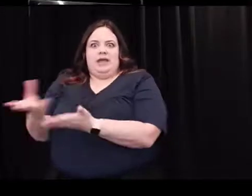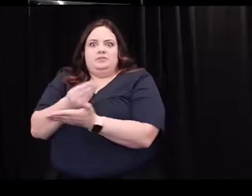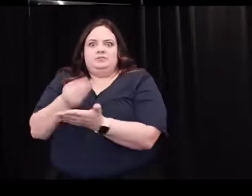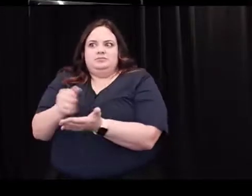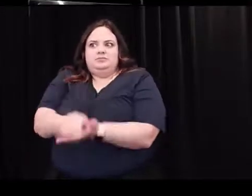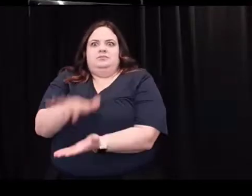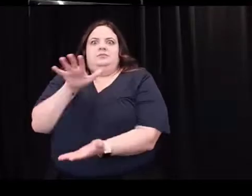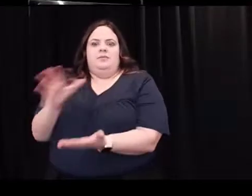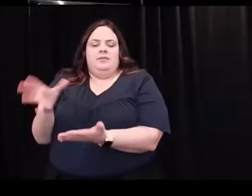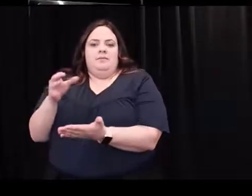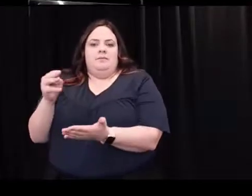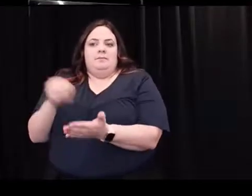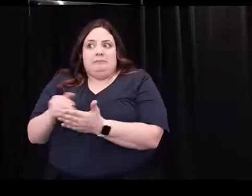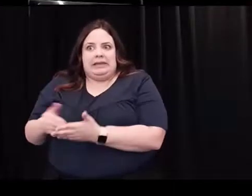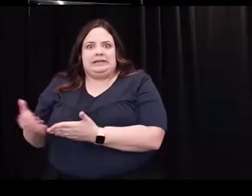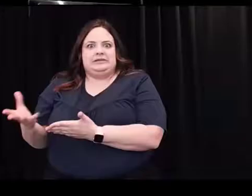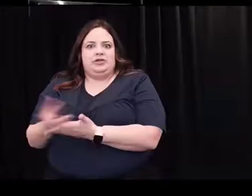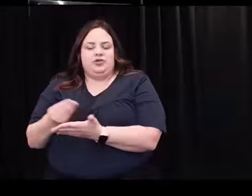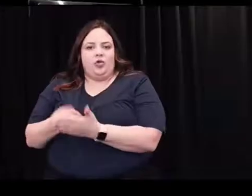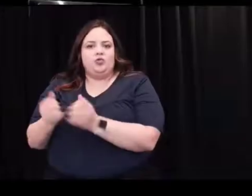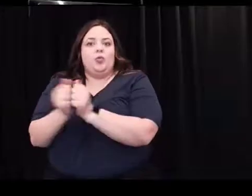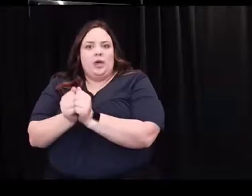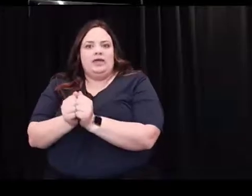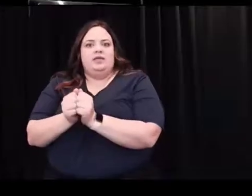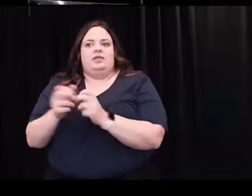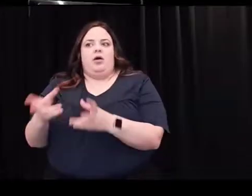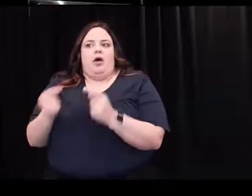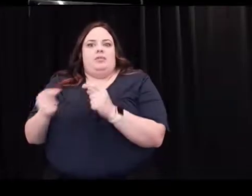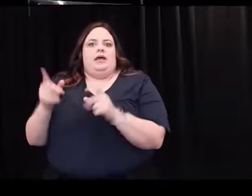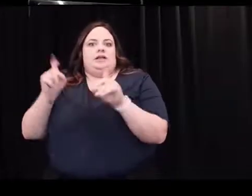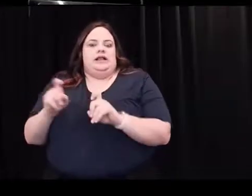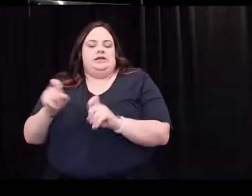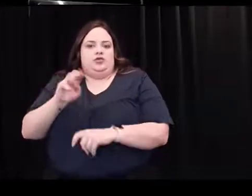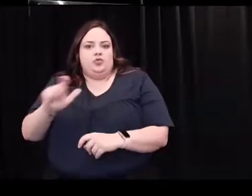lot of coverage that you're going to miss. So one of those things is going to be things like